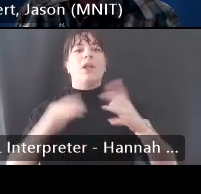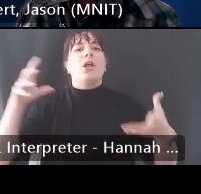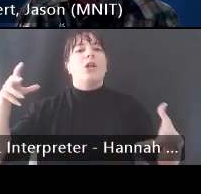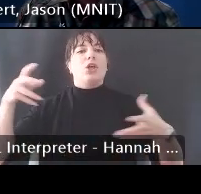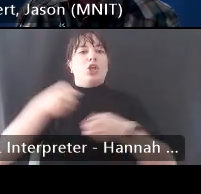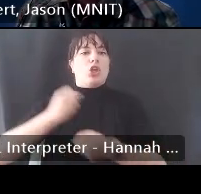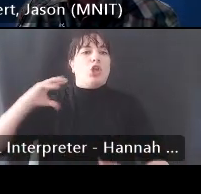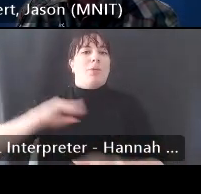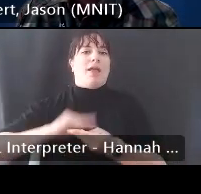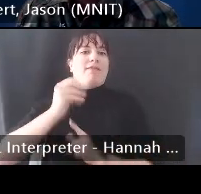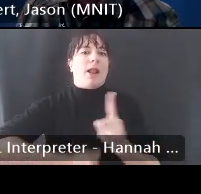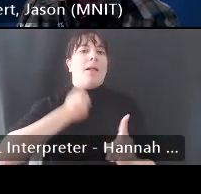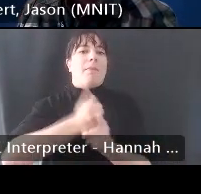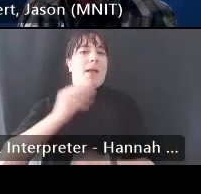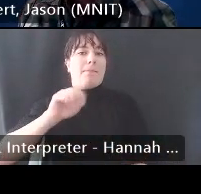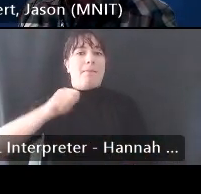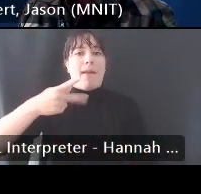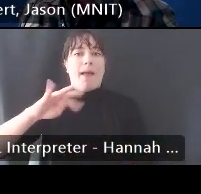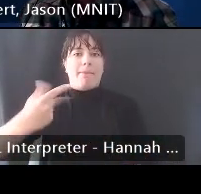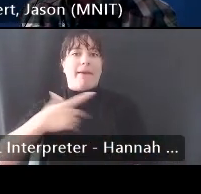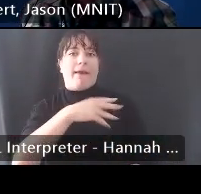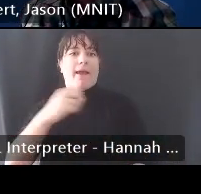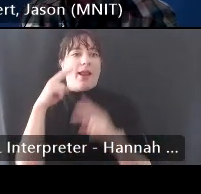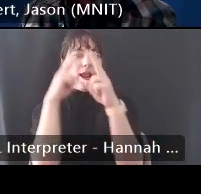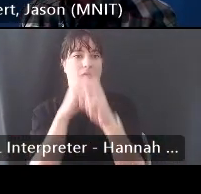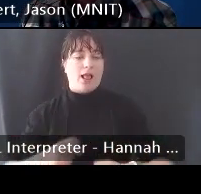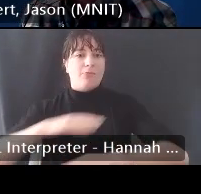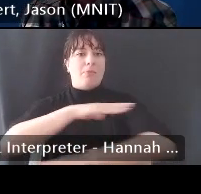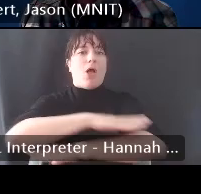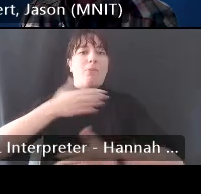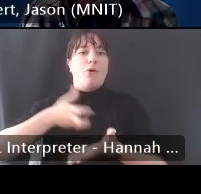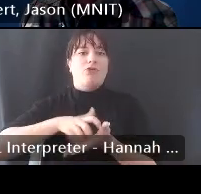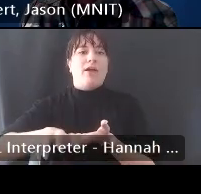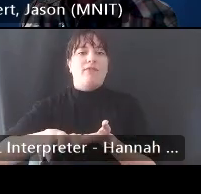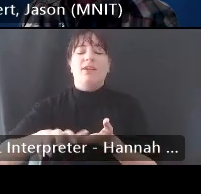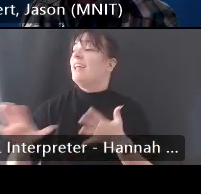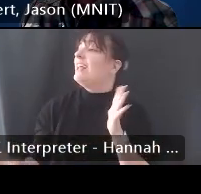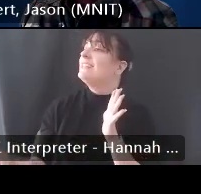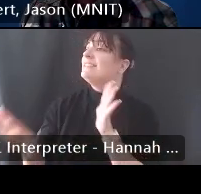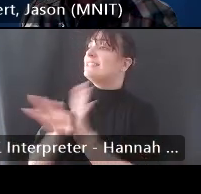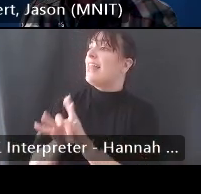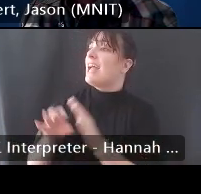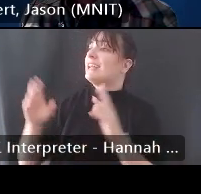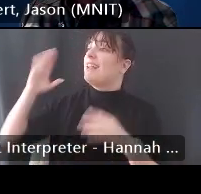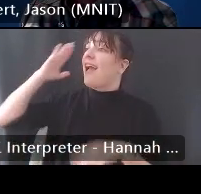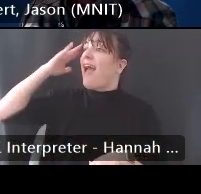left paren, draft 2026, right paren, heading. Select a stressor, heading level 2. So the next heading